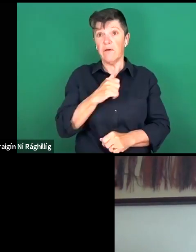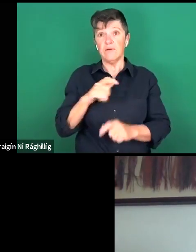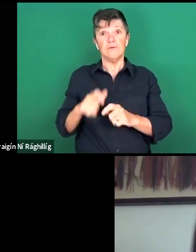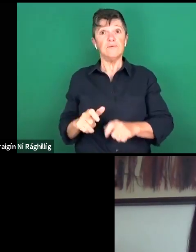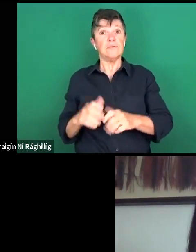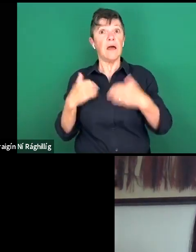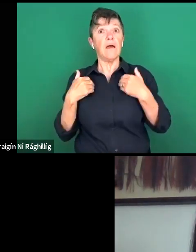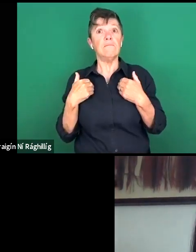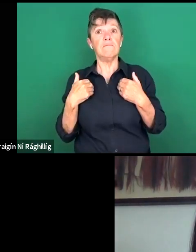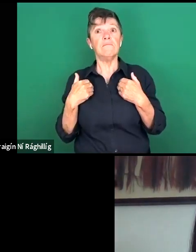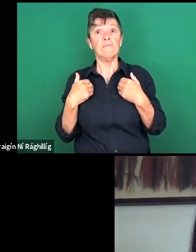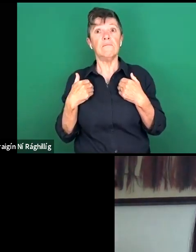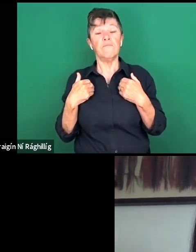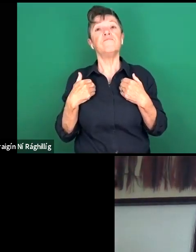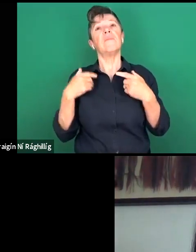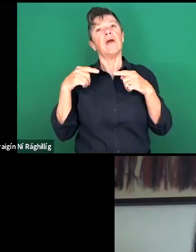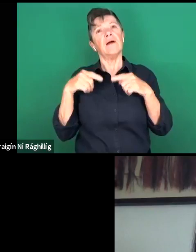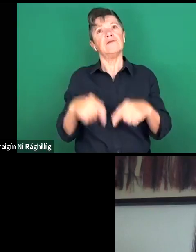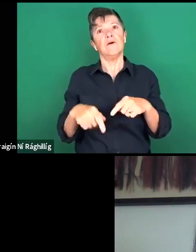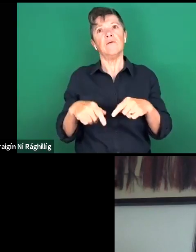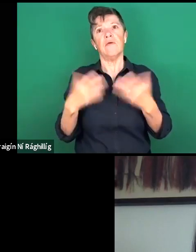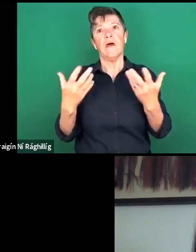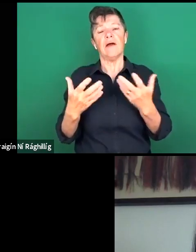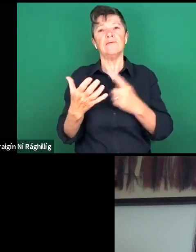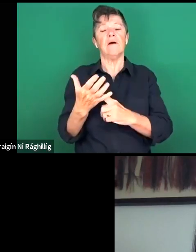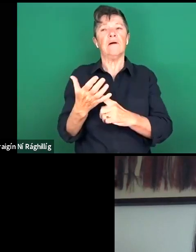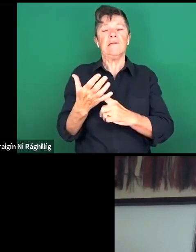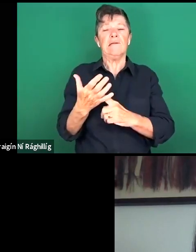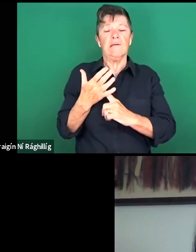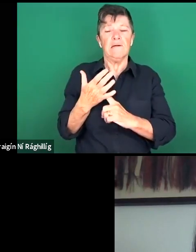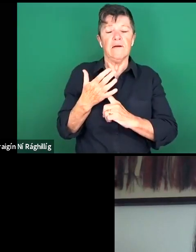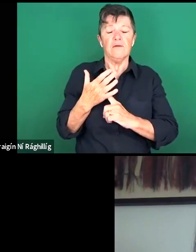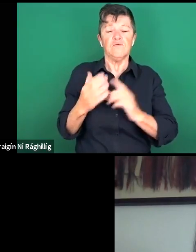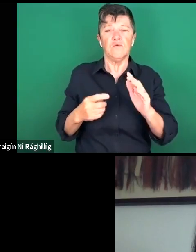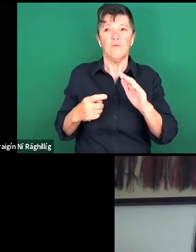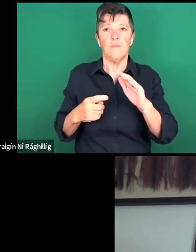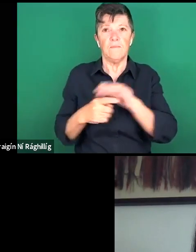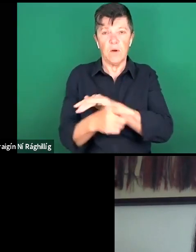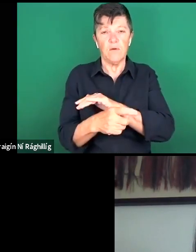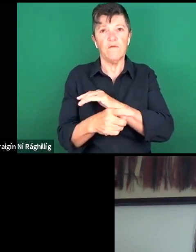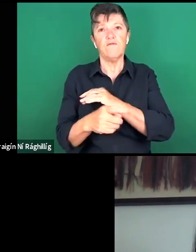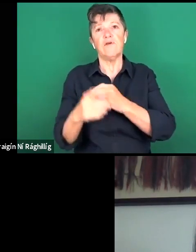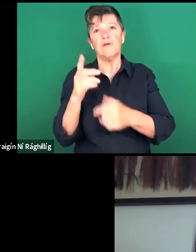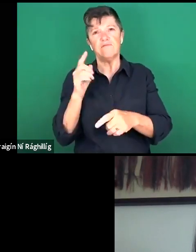So I think people move in extreme circumstances, the